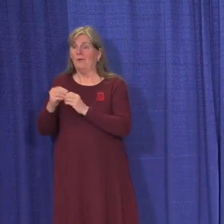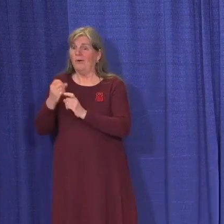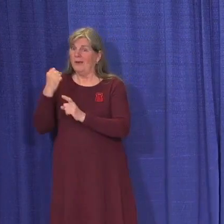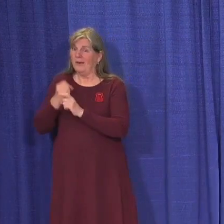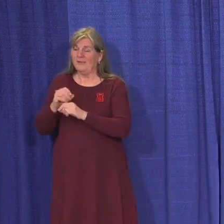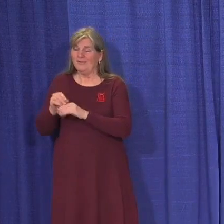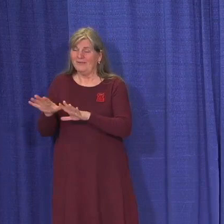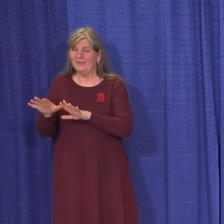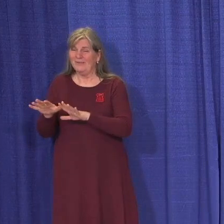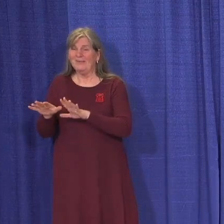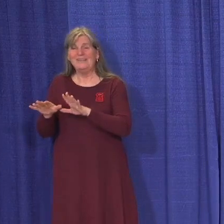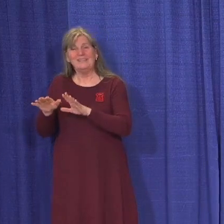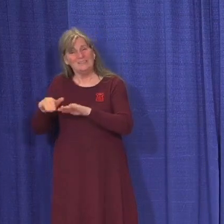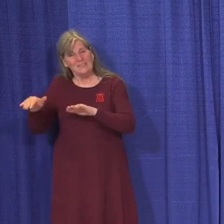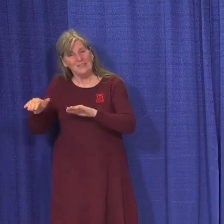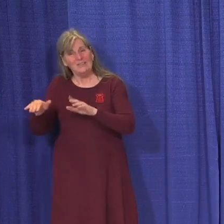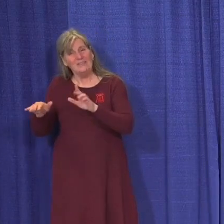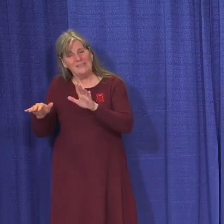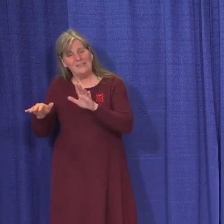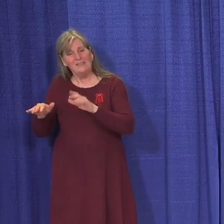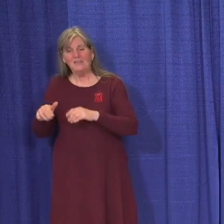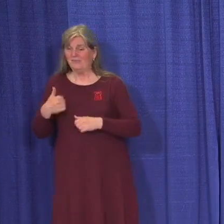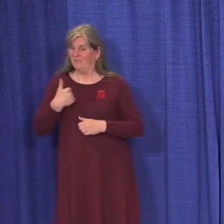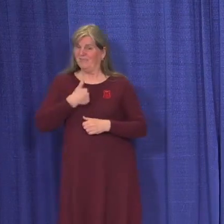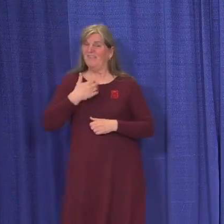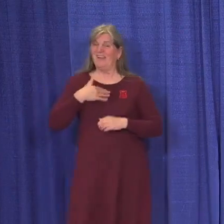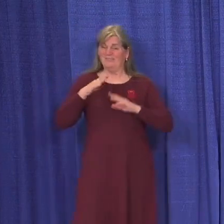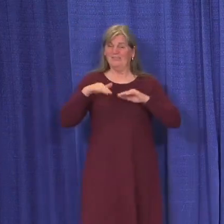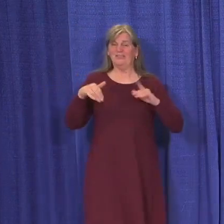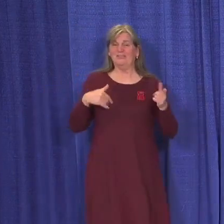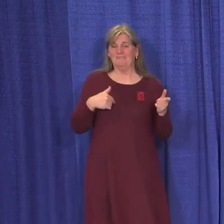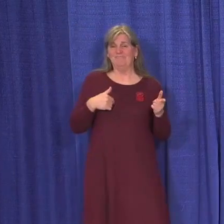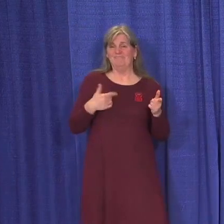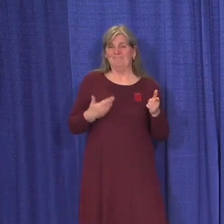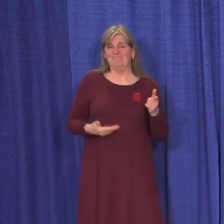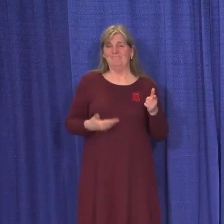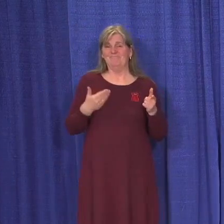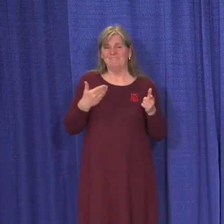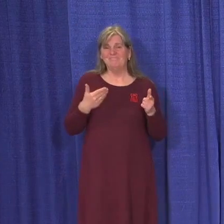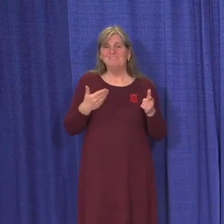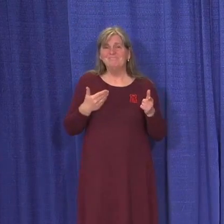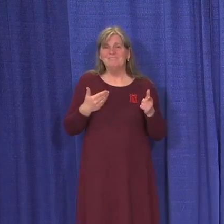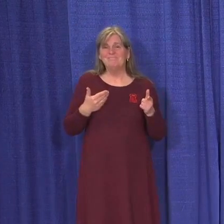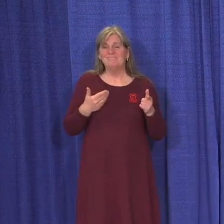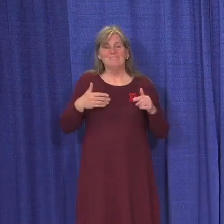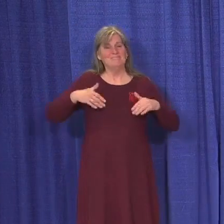proportionately more head and the virus affects children more than the previous traditional